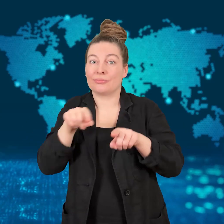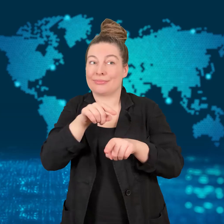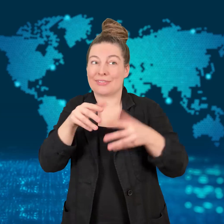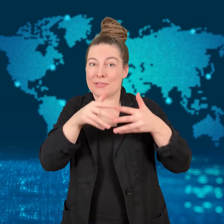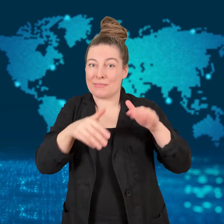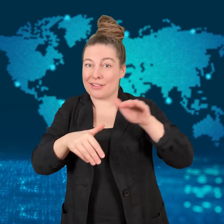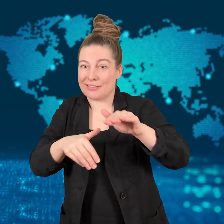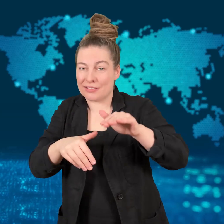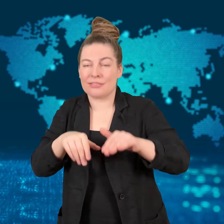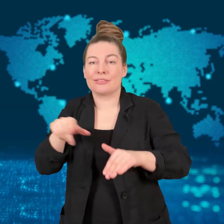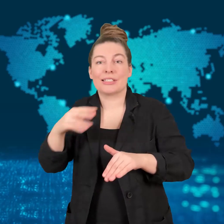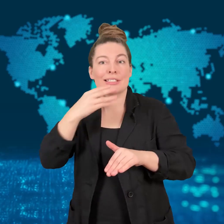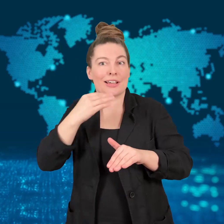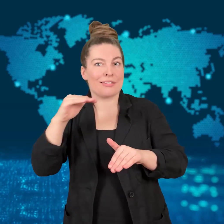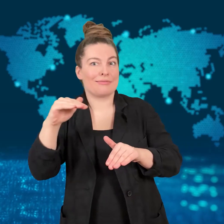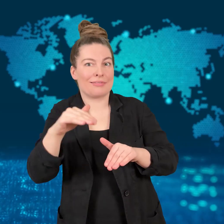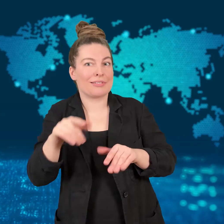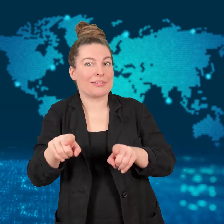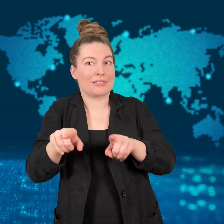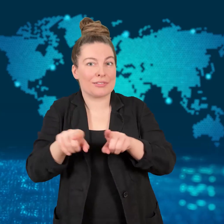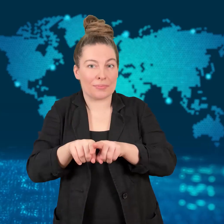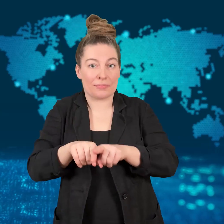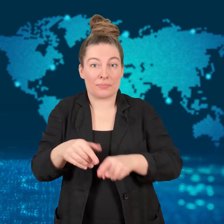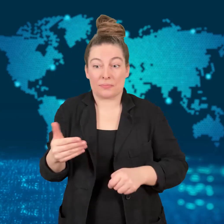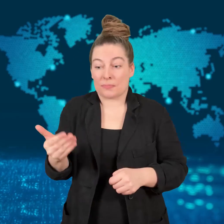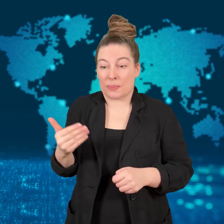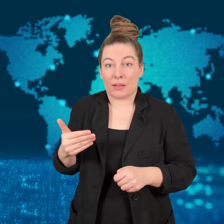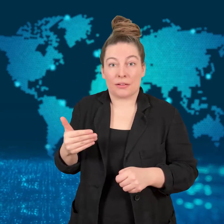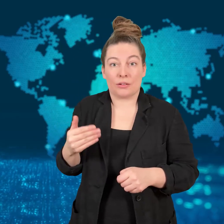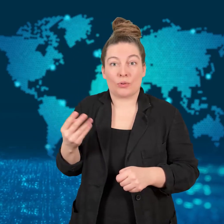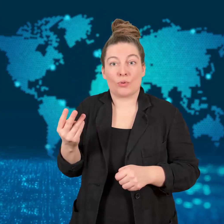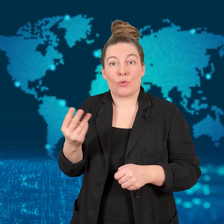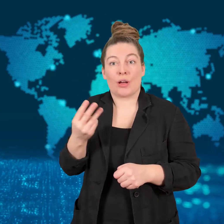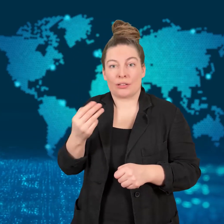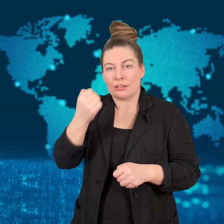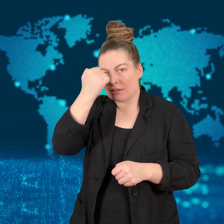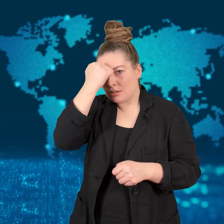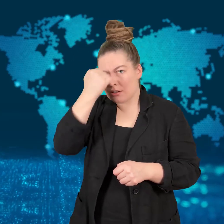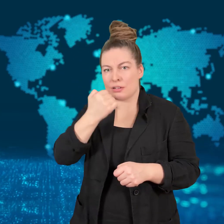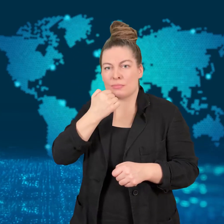Israel also issued its own warning.